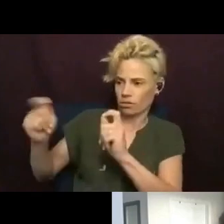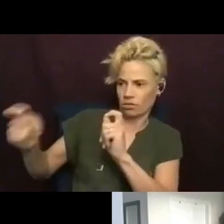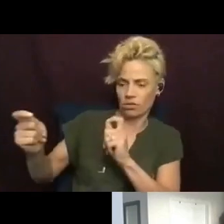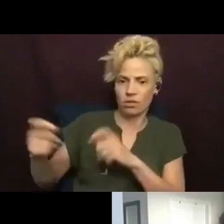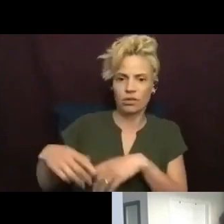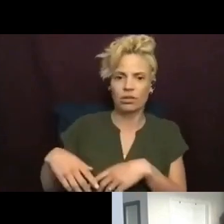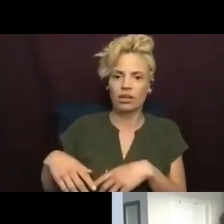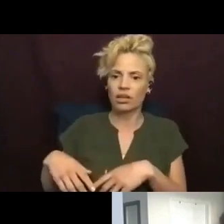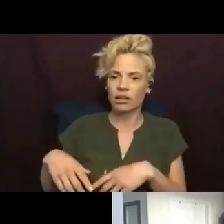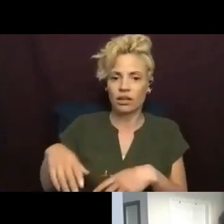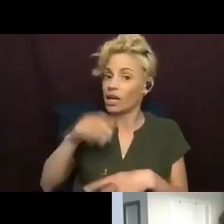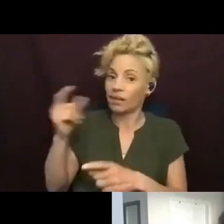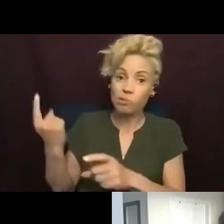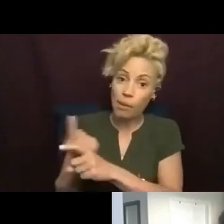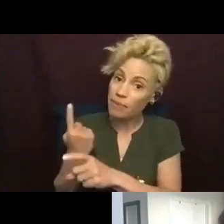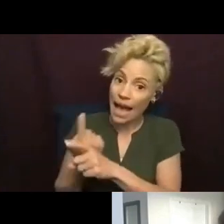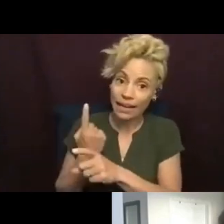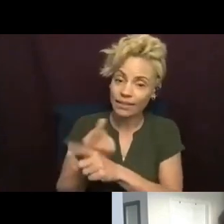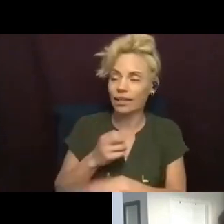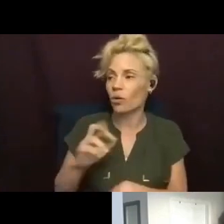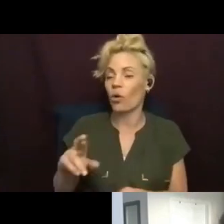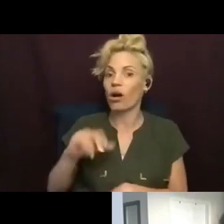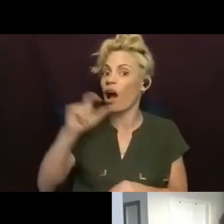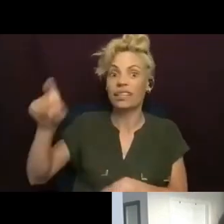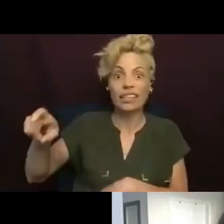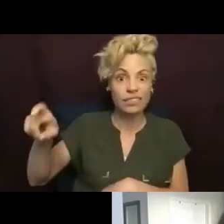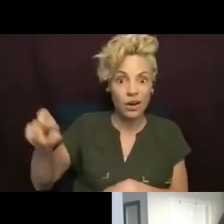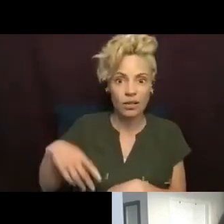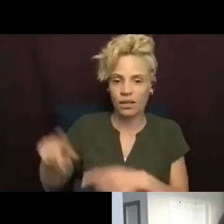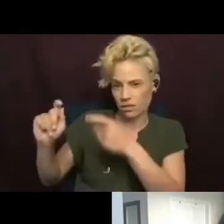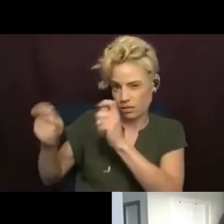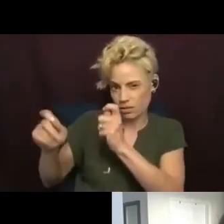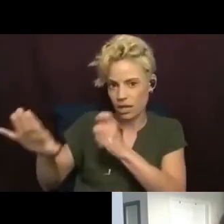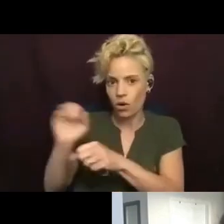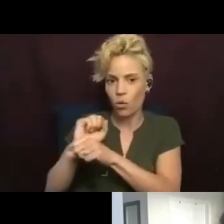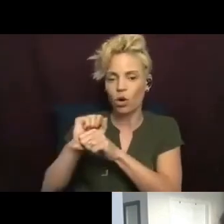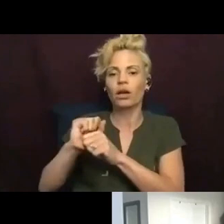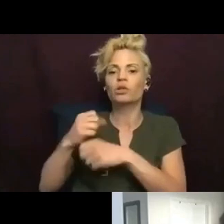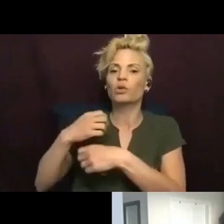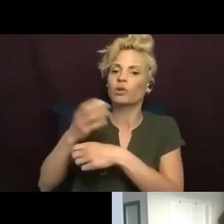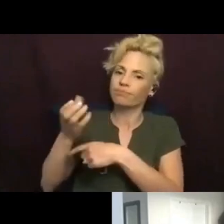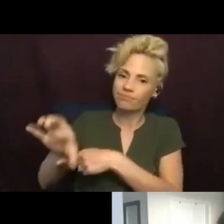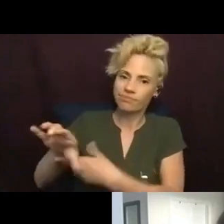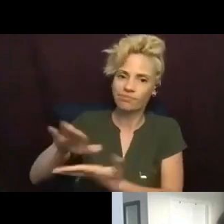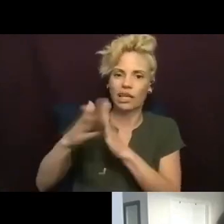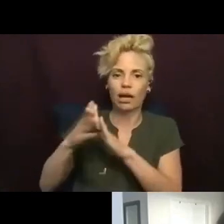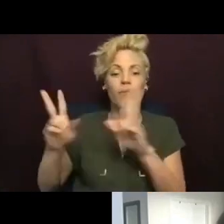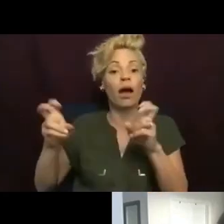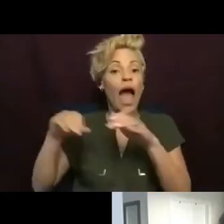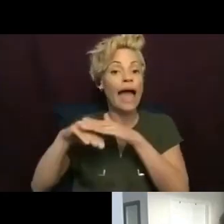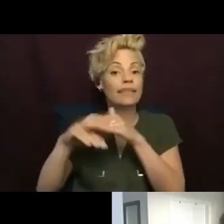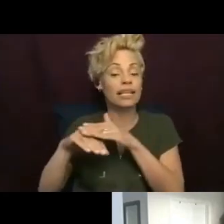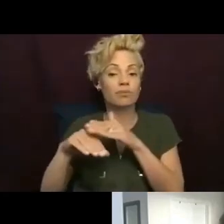to make their work accessible in a way that it means it's being watered down,